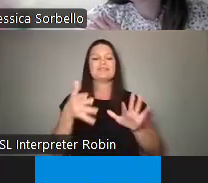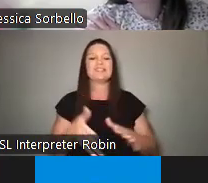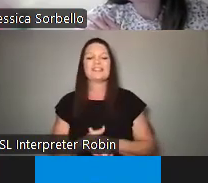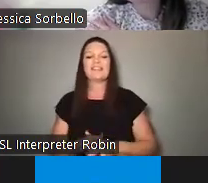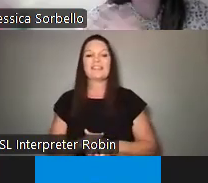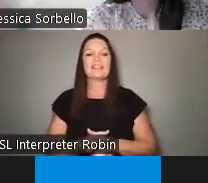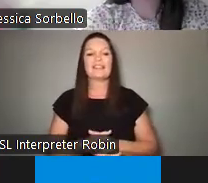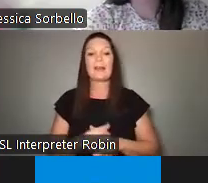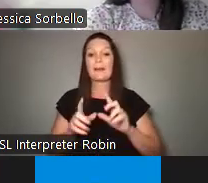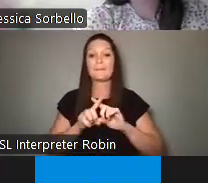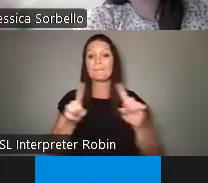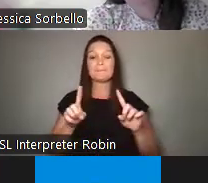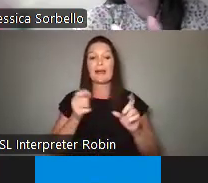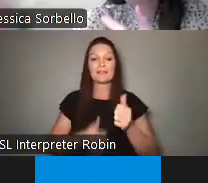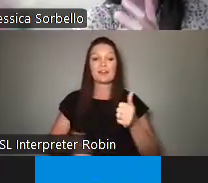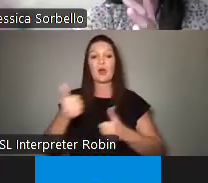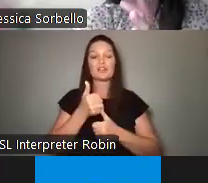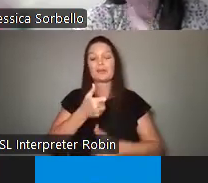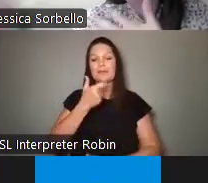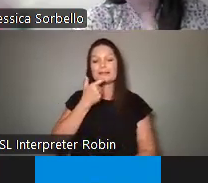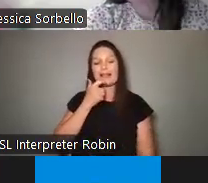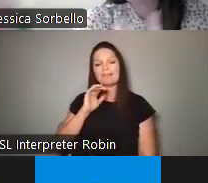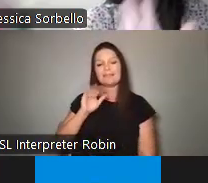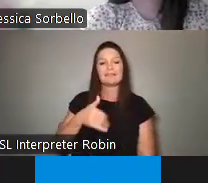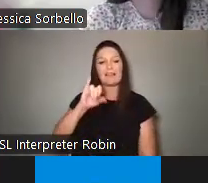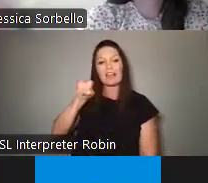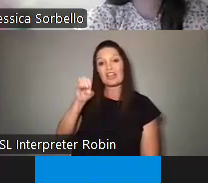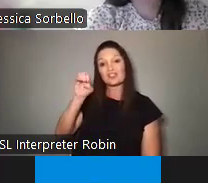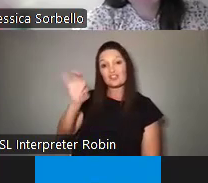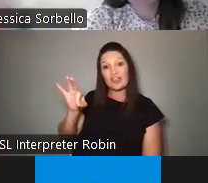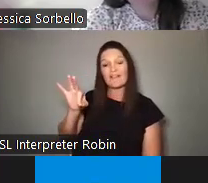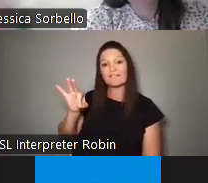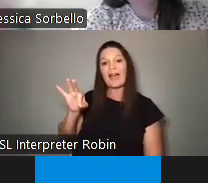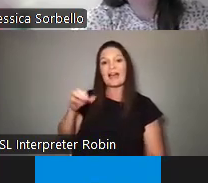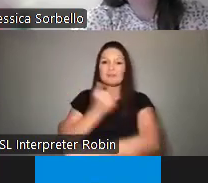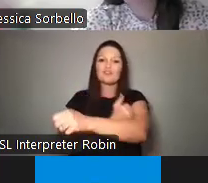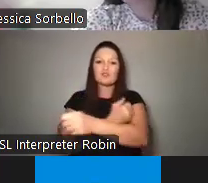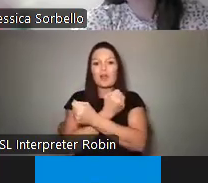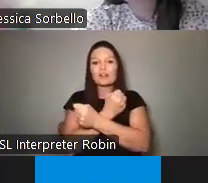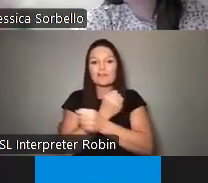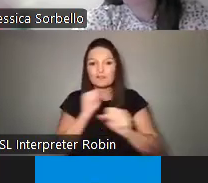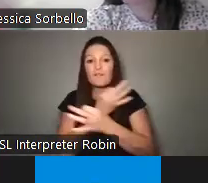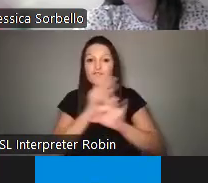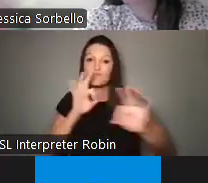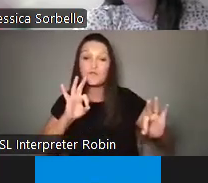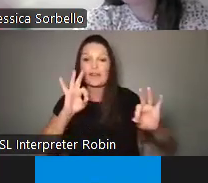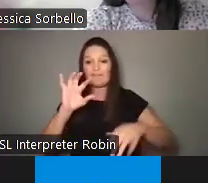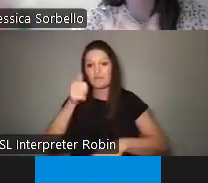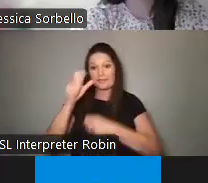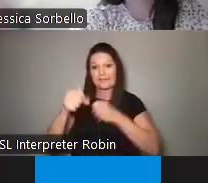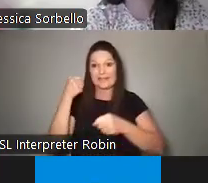years or Jeff has not used substances for 10 years. Where again, it is not about clean or dirty, it is about